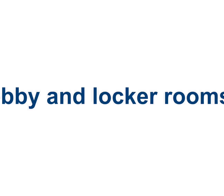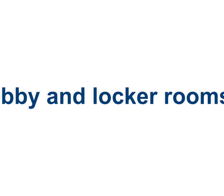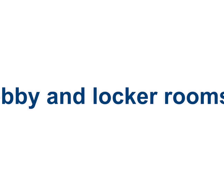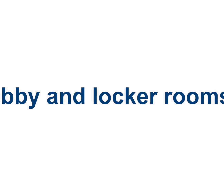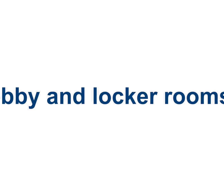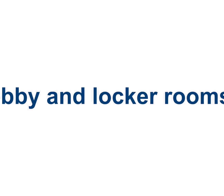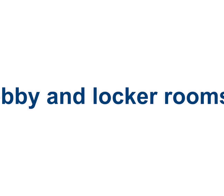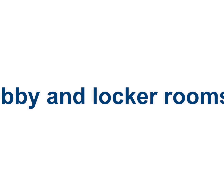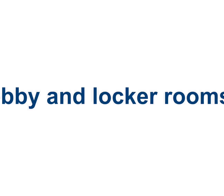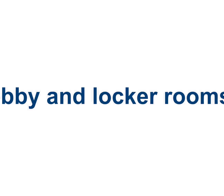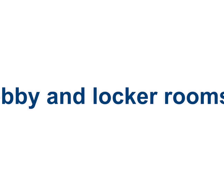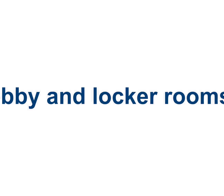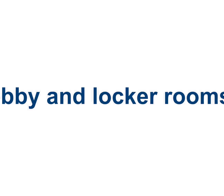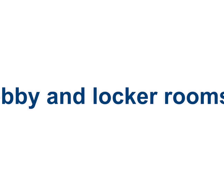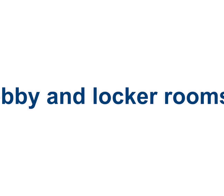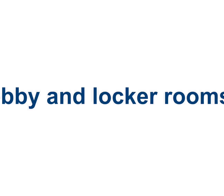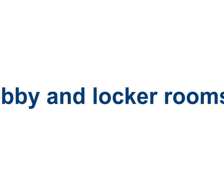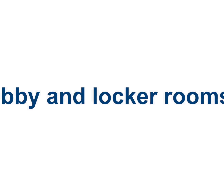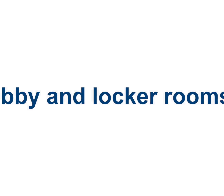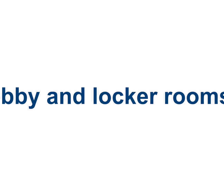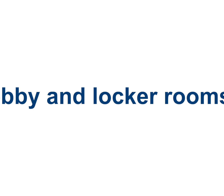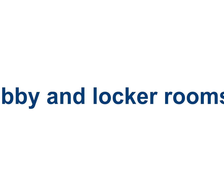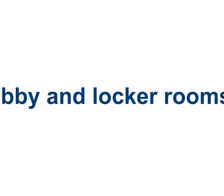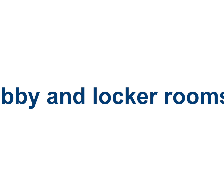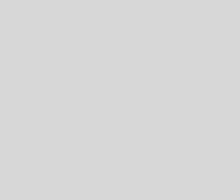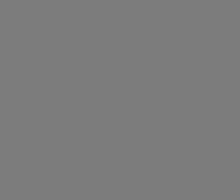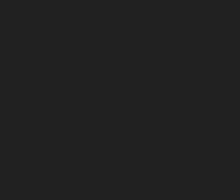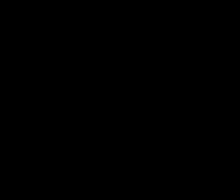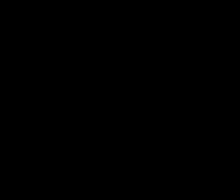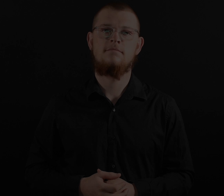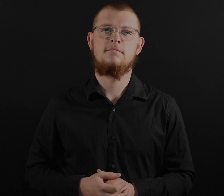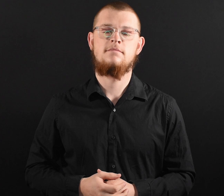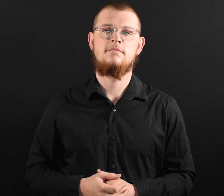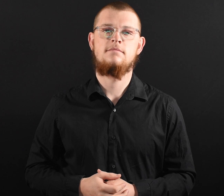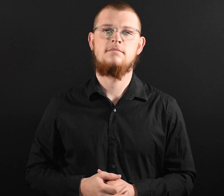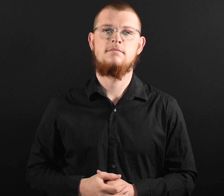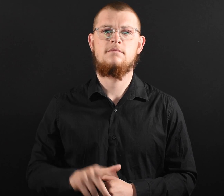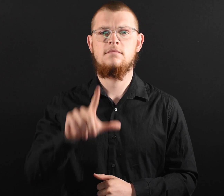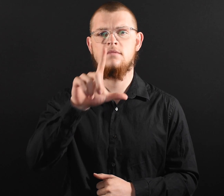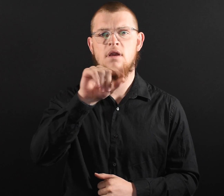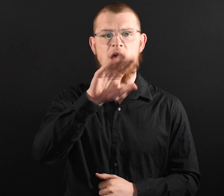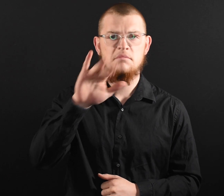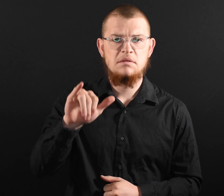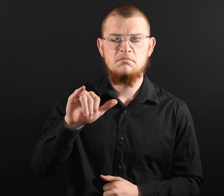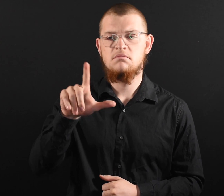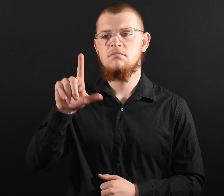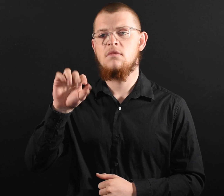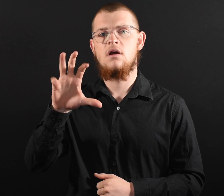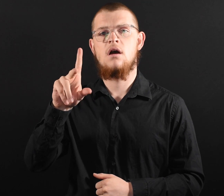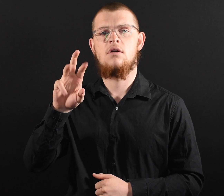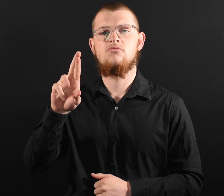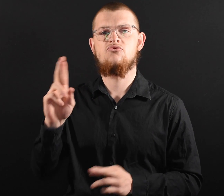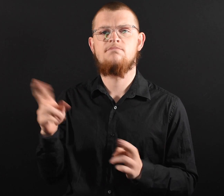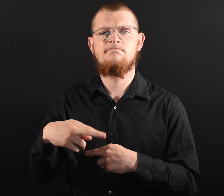while on the deck (for example, while preparing to enter the pool or waiting in line for a slide). Lobby and locker rooms